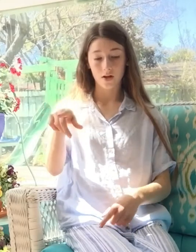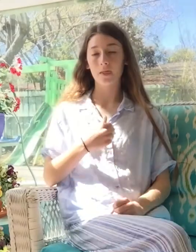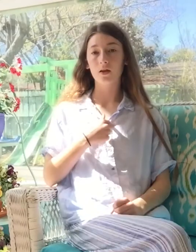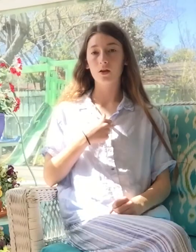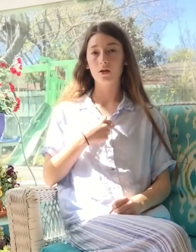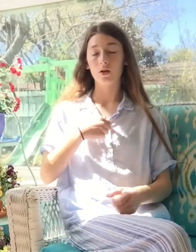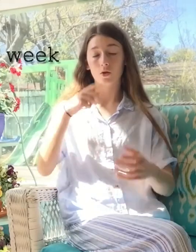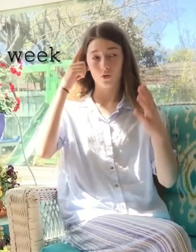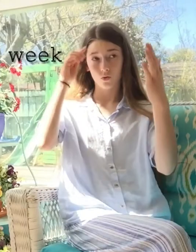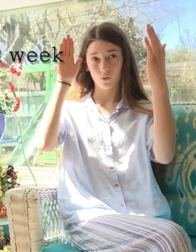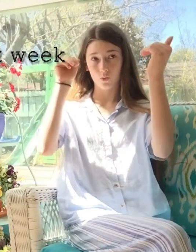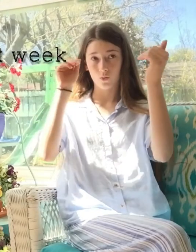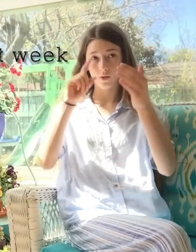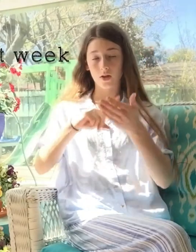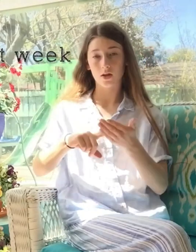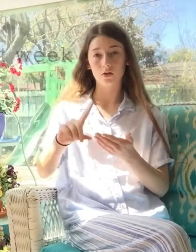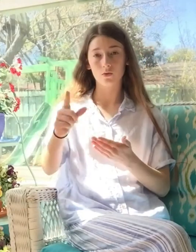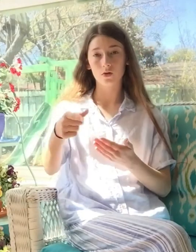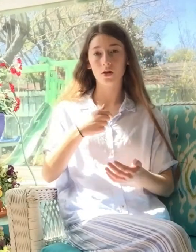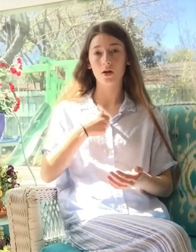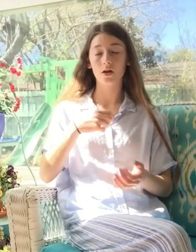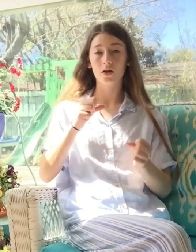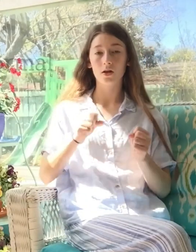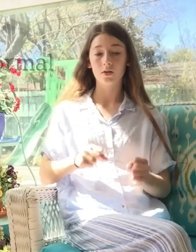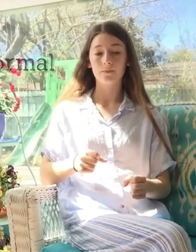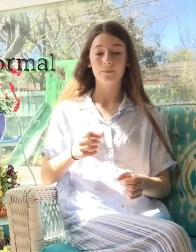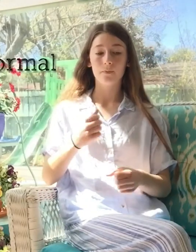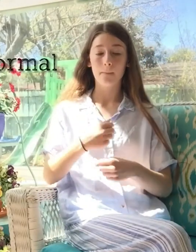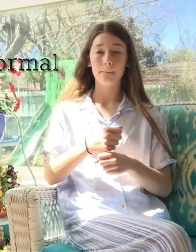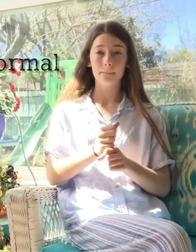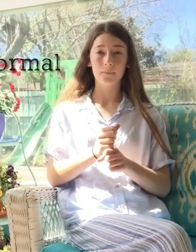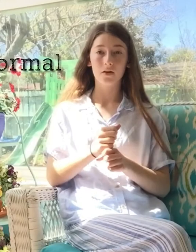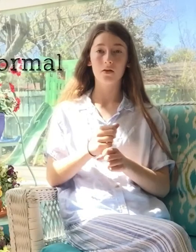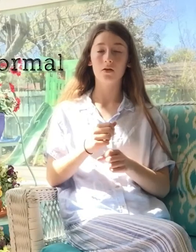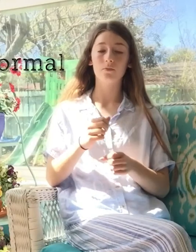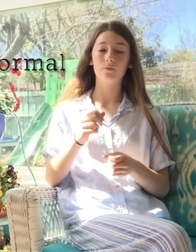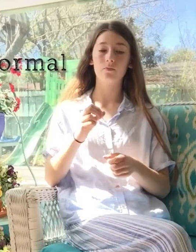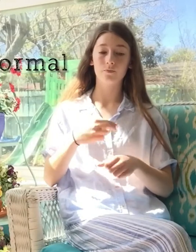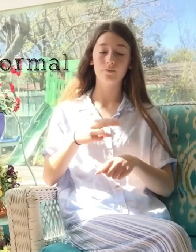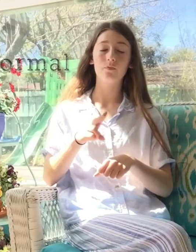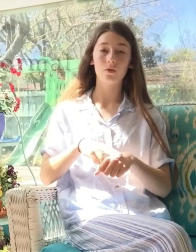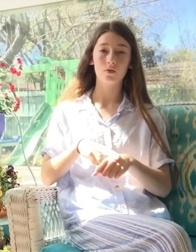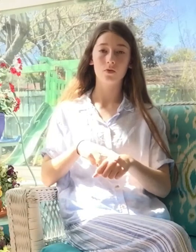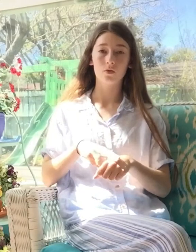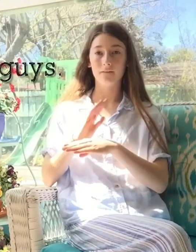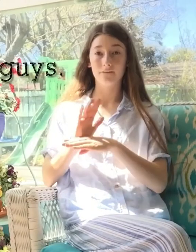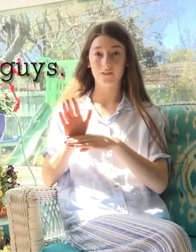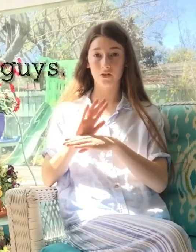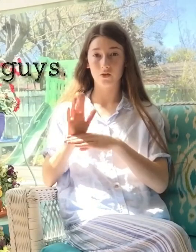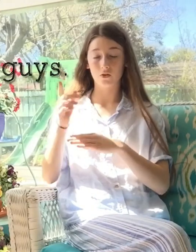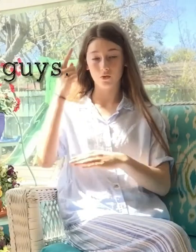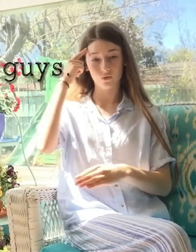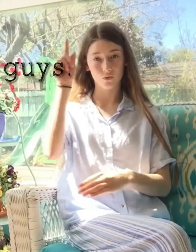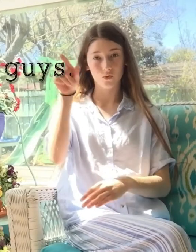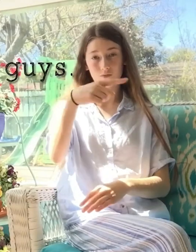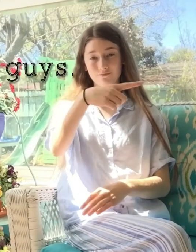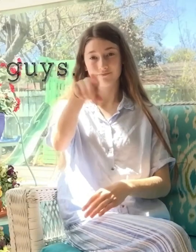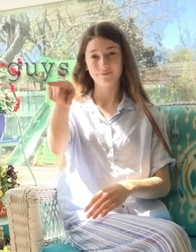I hope that I can make a normal video for you guys next week.